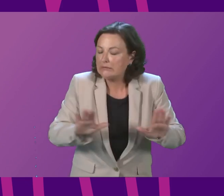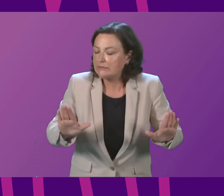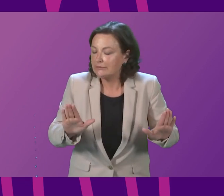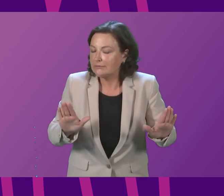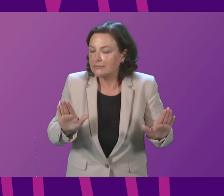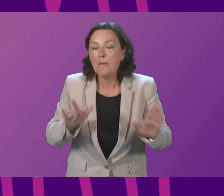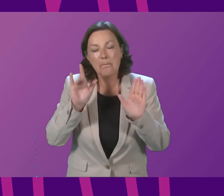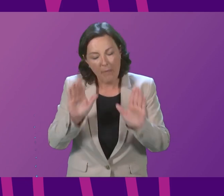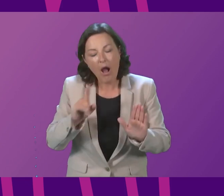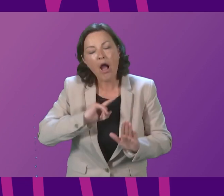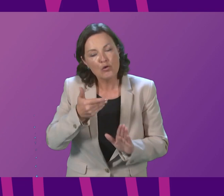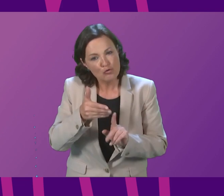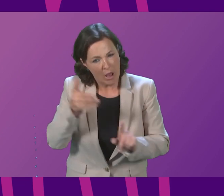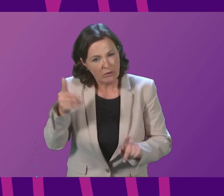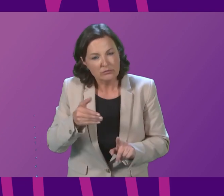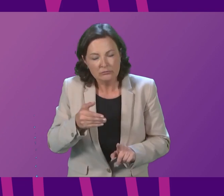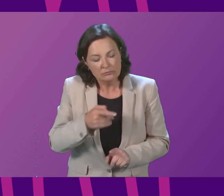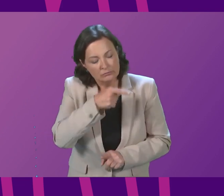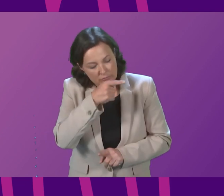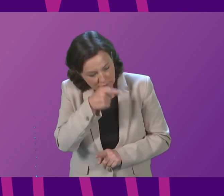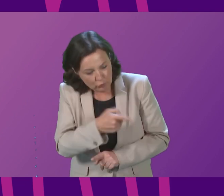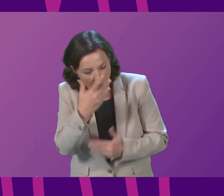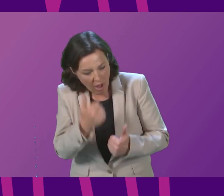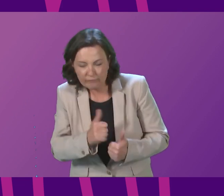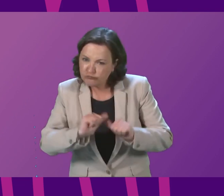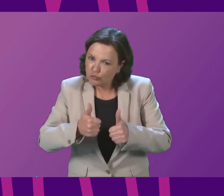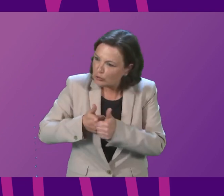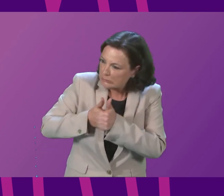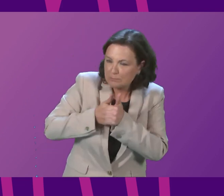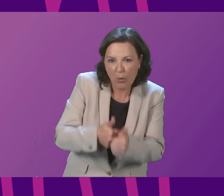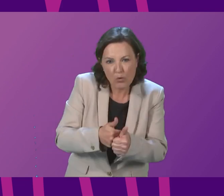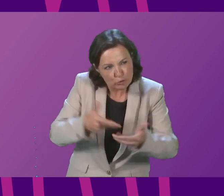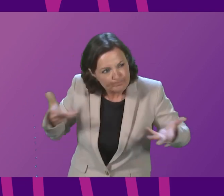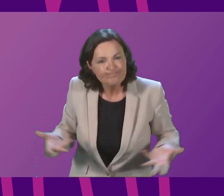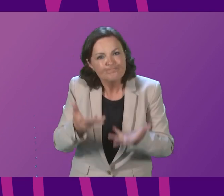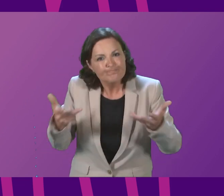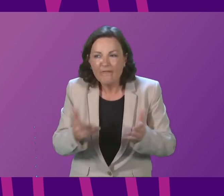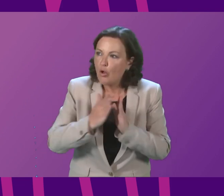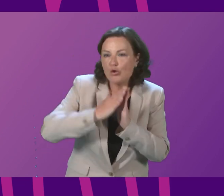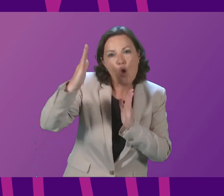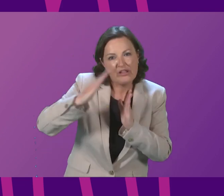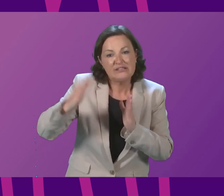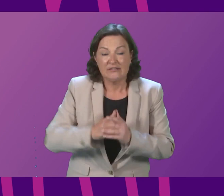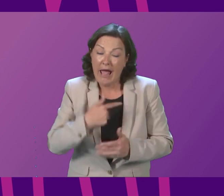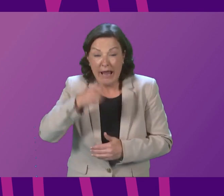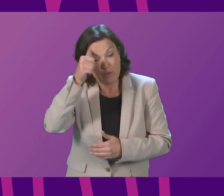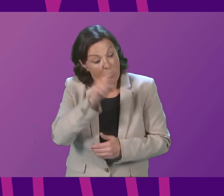Dunbar indicated. However, I recognise the strong support that she has given to the north-east bid, which is, of course, of great interest to her constituents.